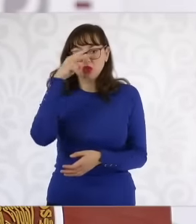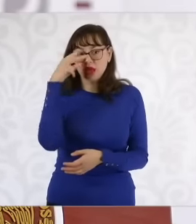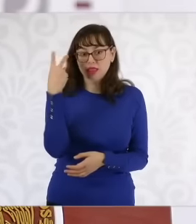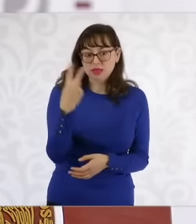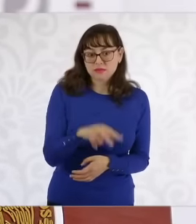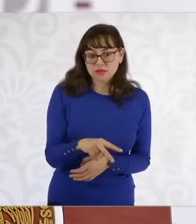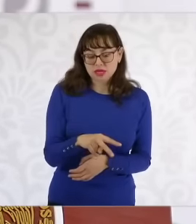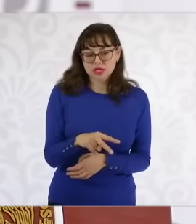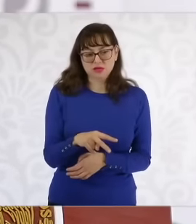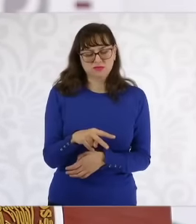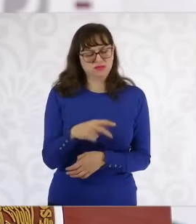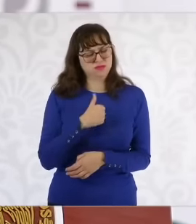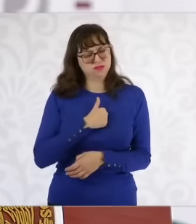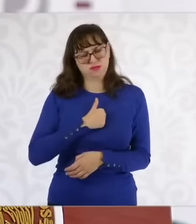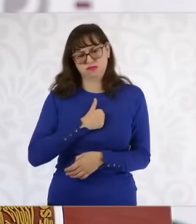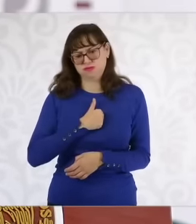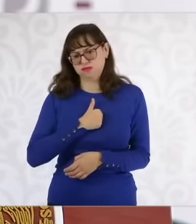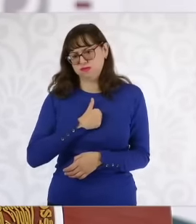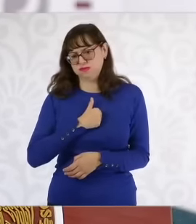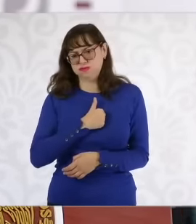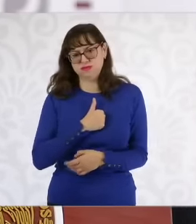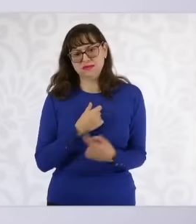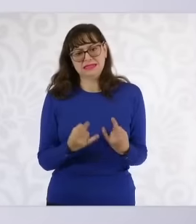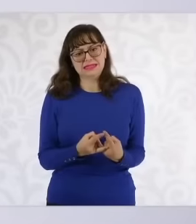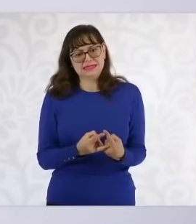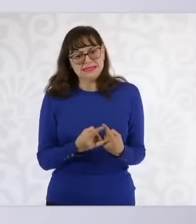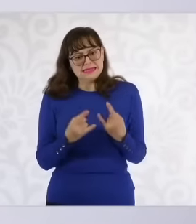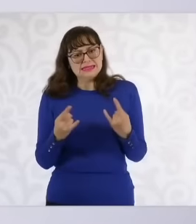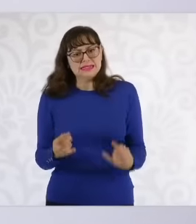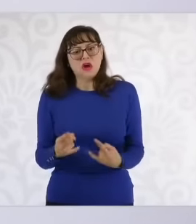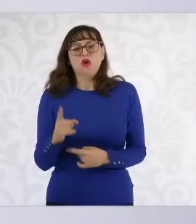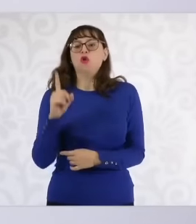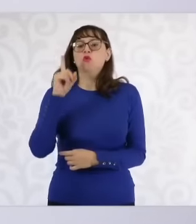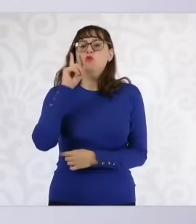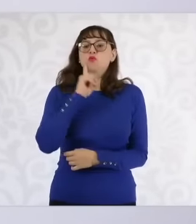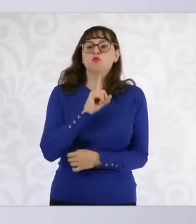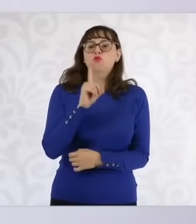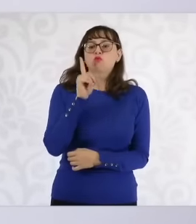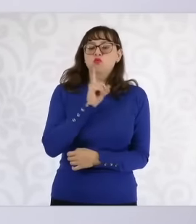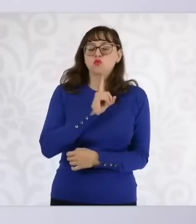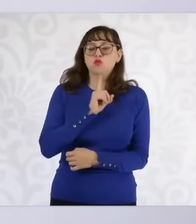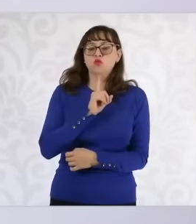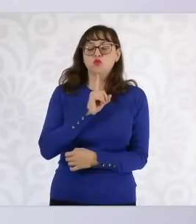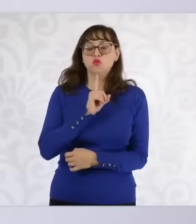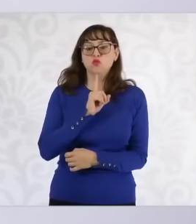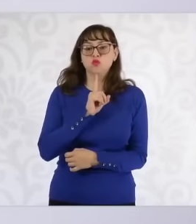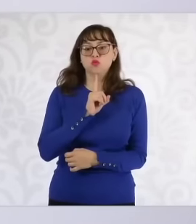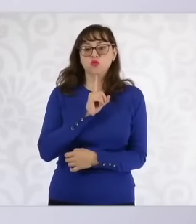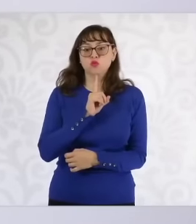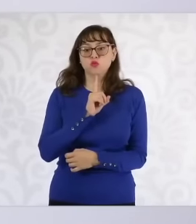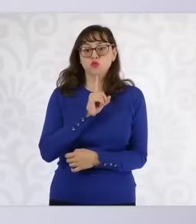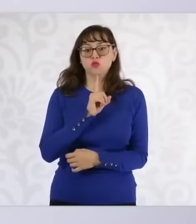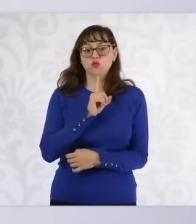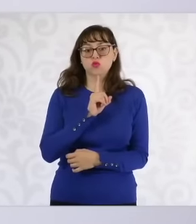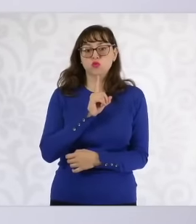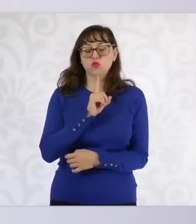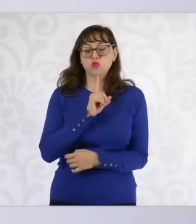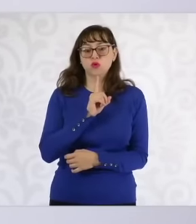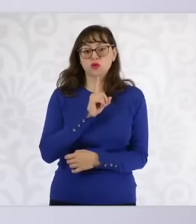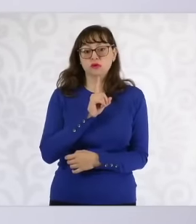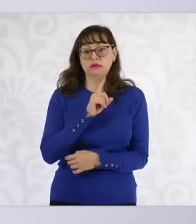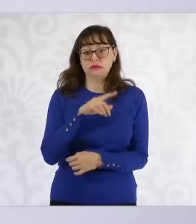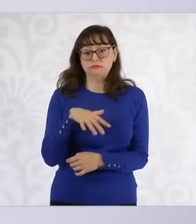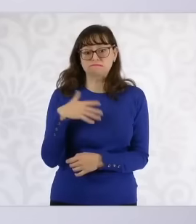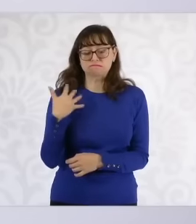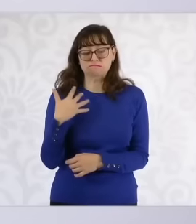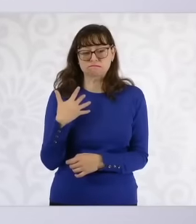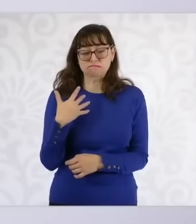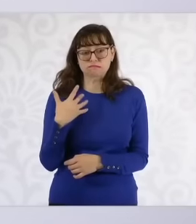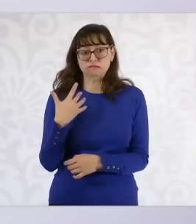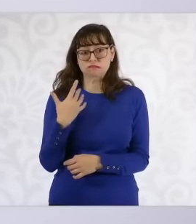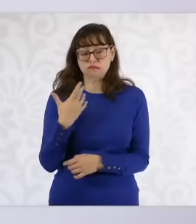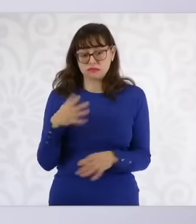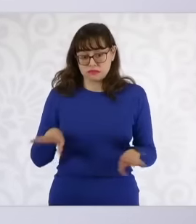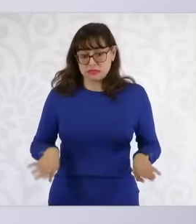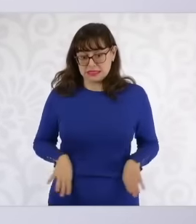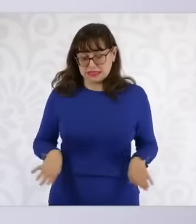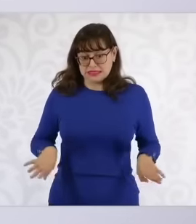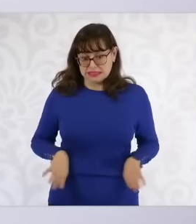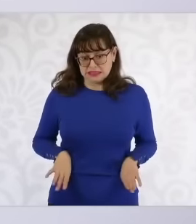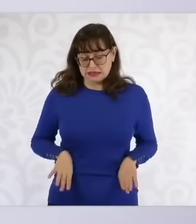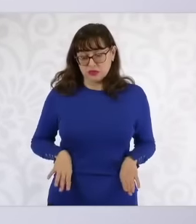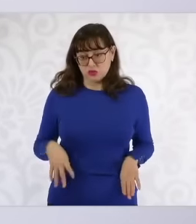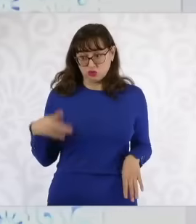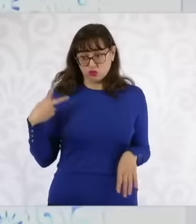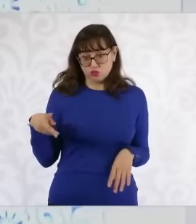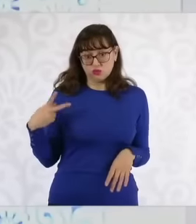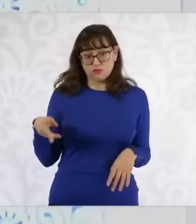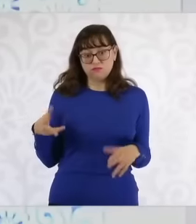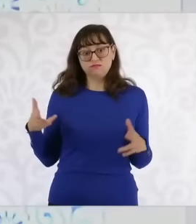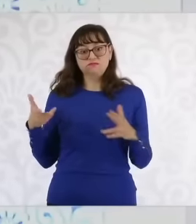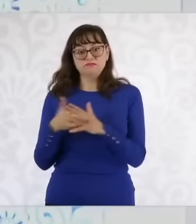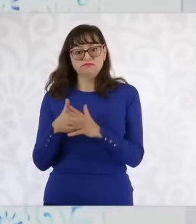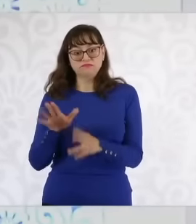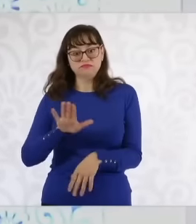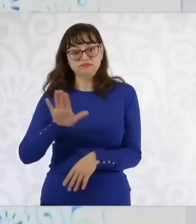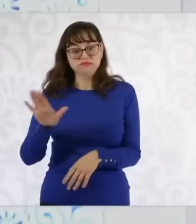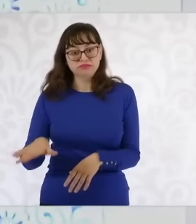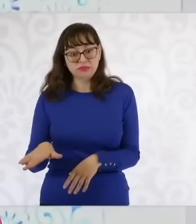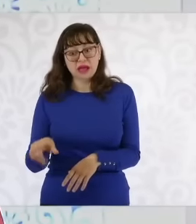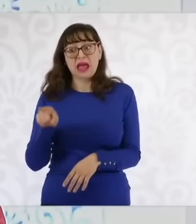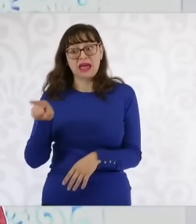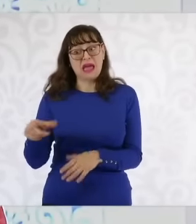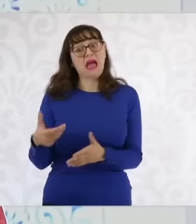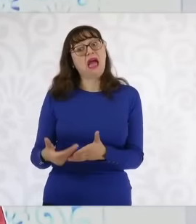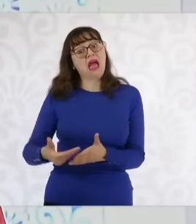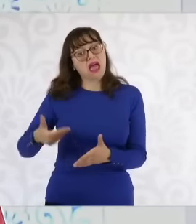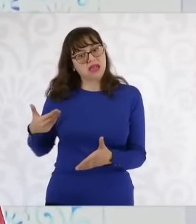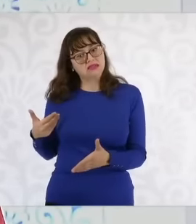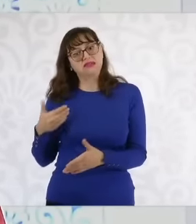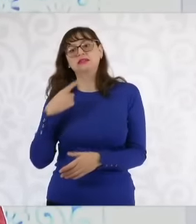very regrettable case of a woman who was attacked by the couple And she had already denounced the couple,